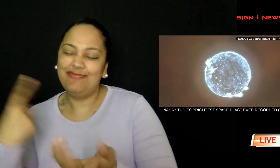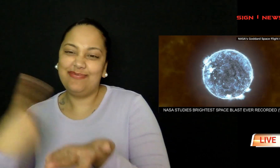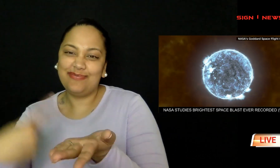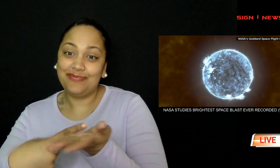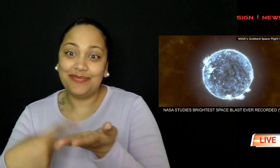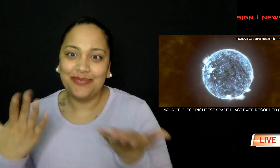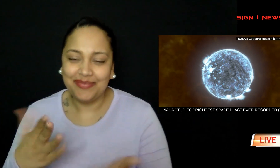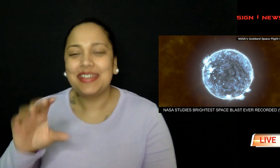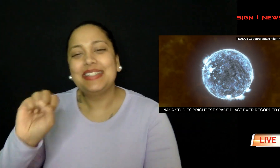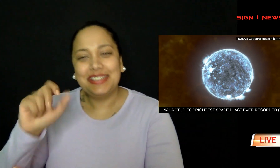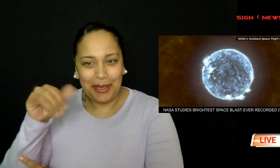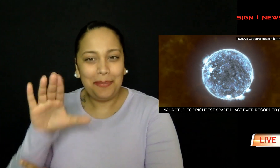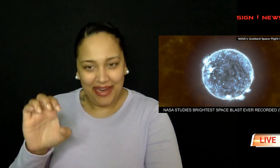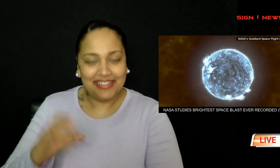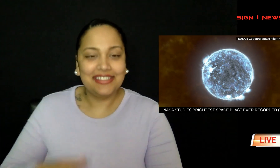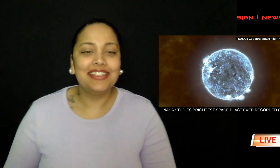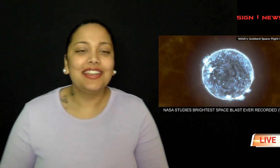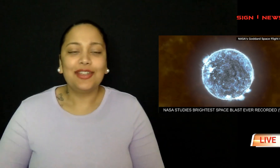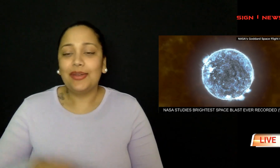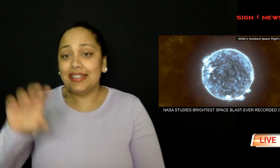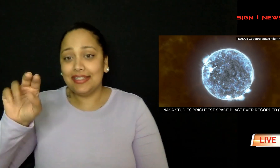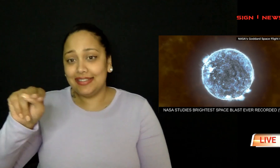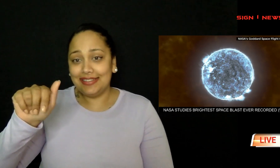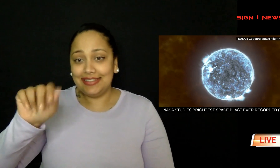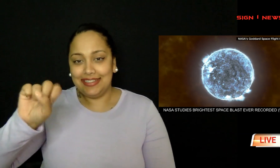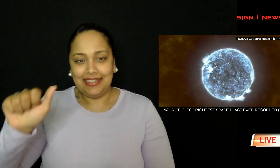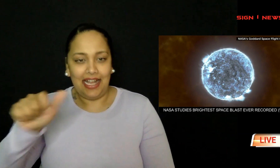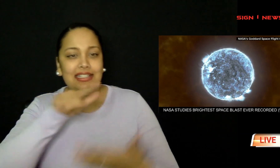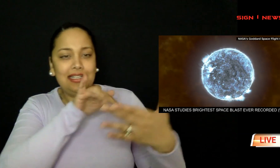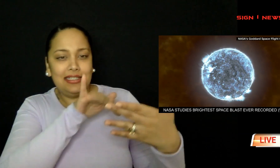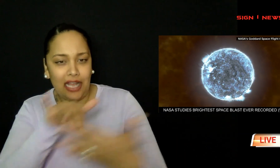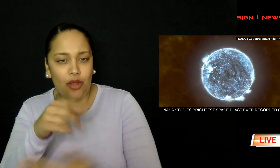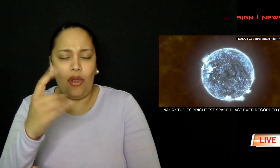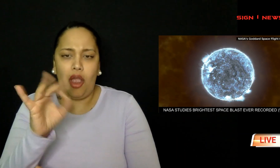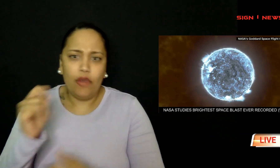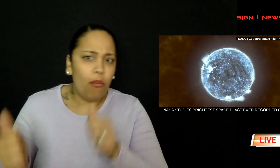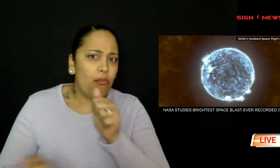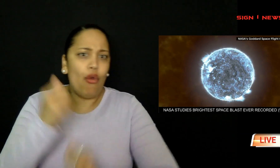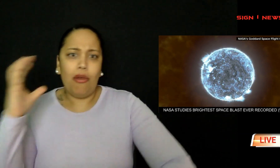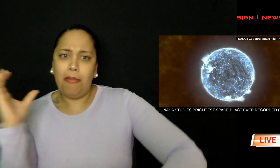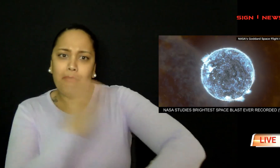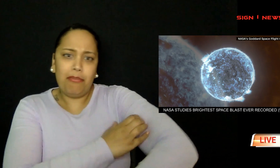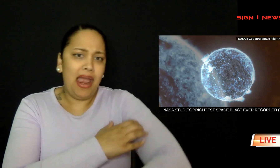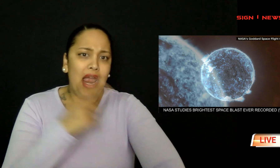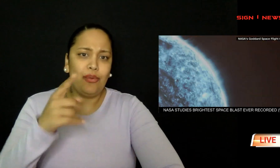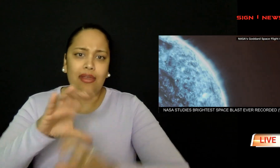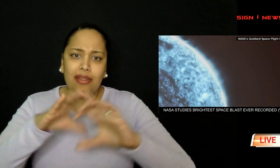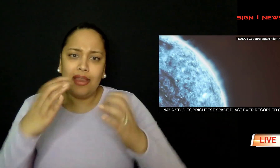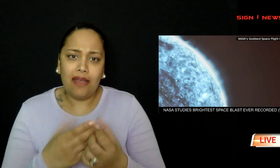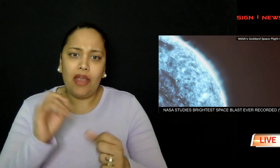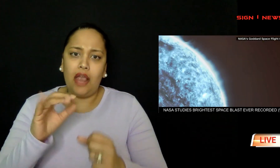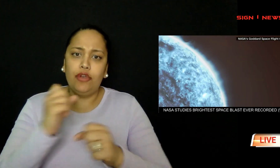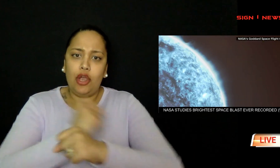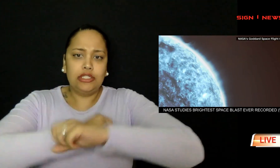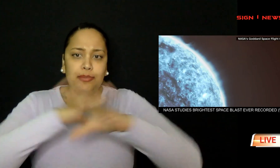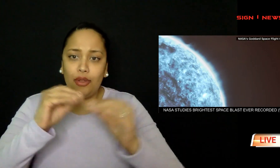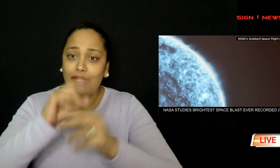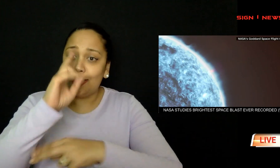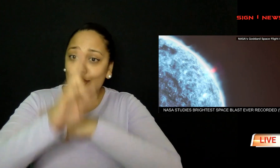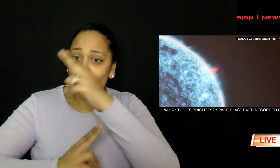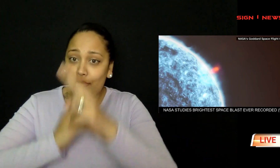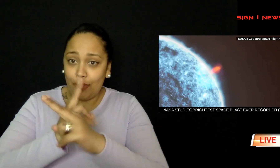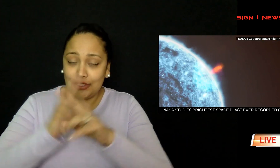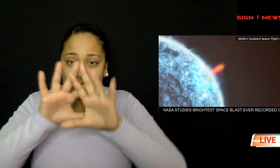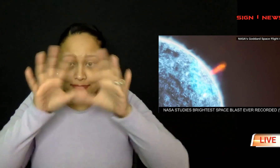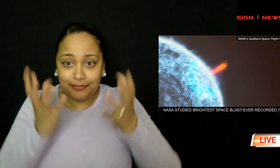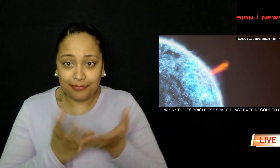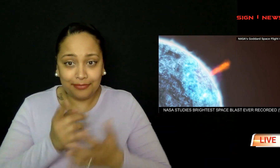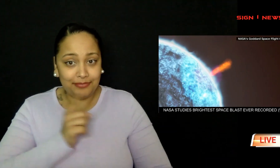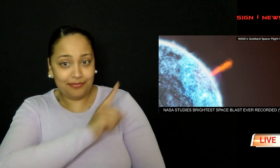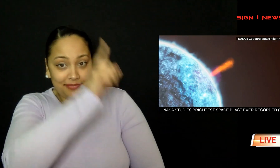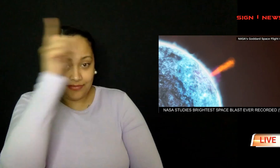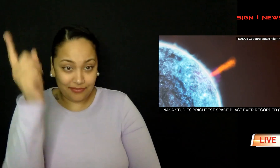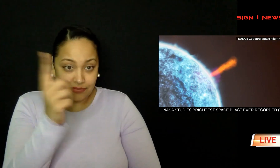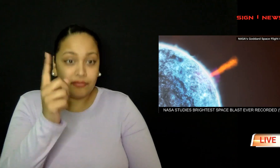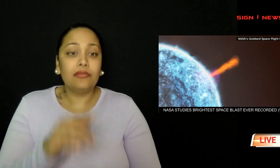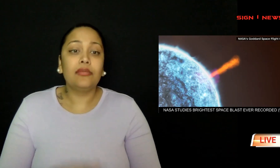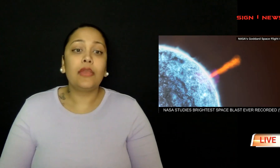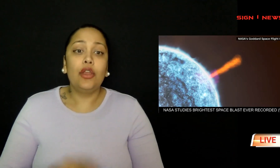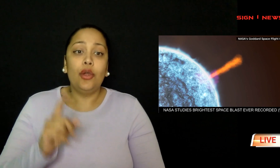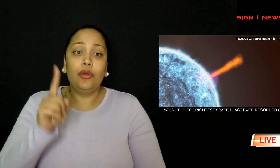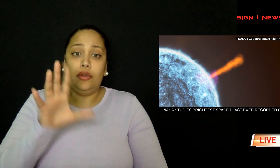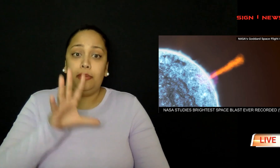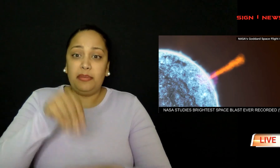story it's about space NASA is studying one of the most powerful classes of explosions